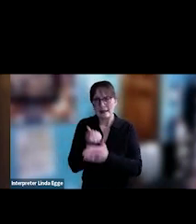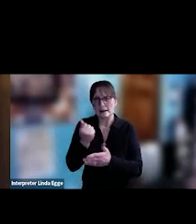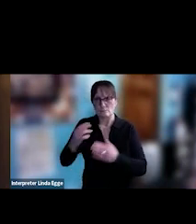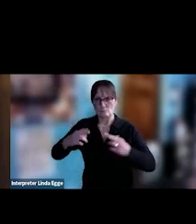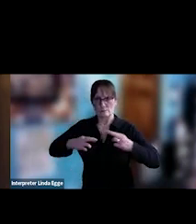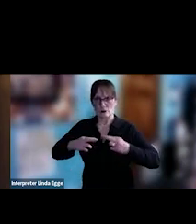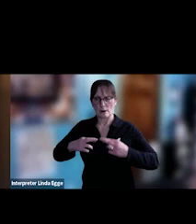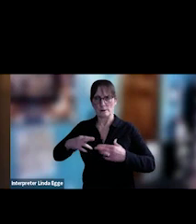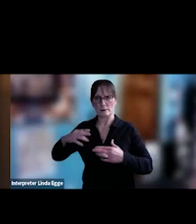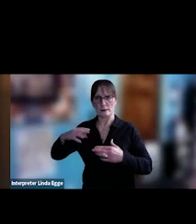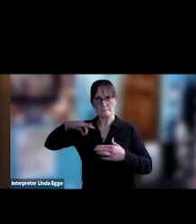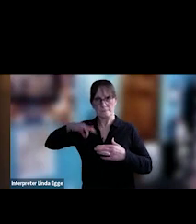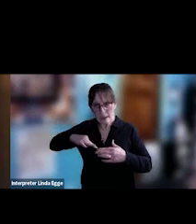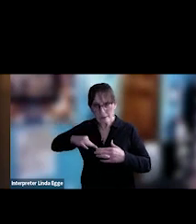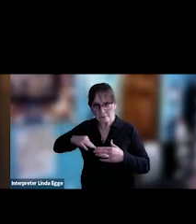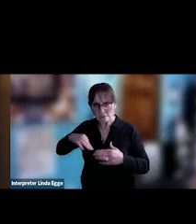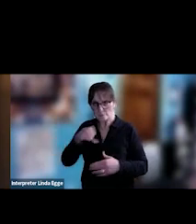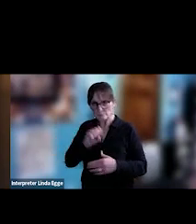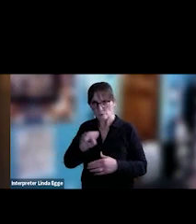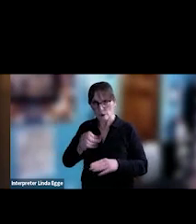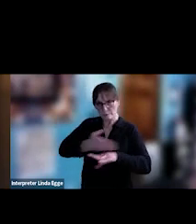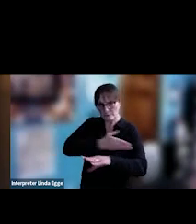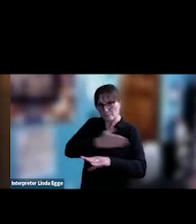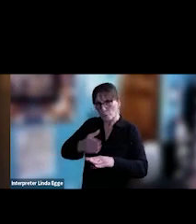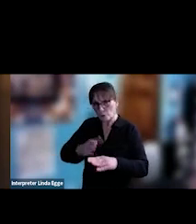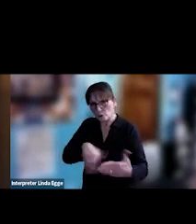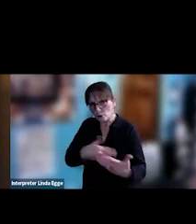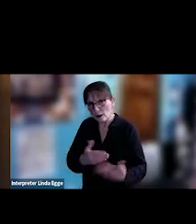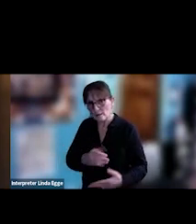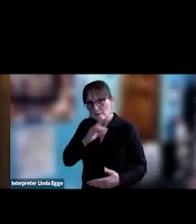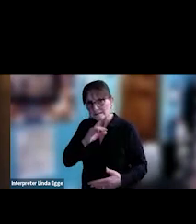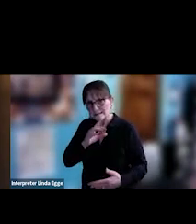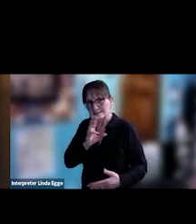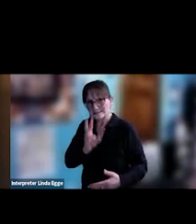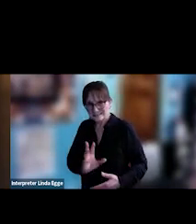from the Social Security Administration before you've reached age 65, you're not gonna be eligible